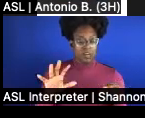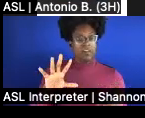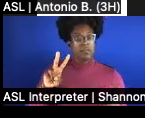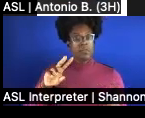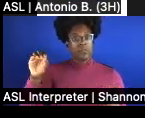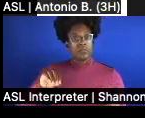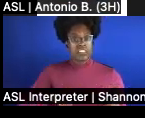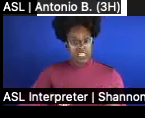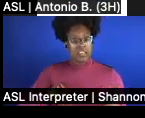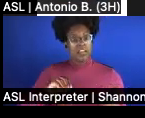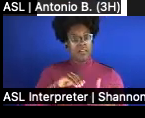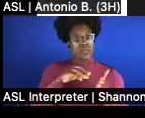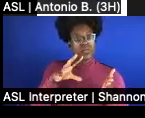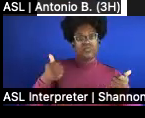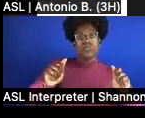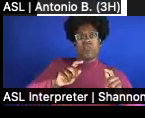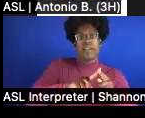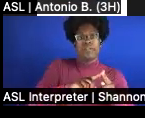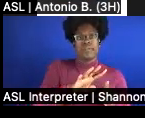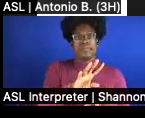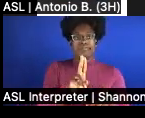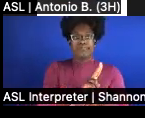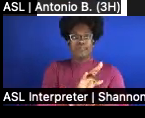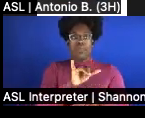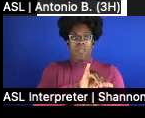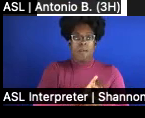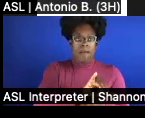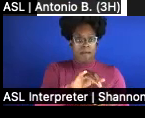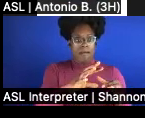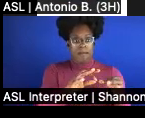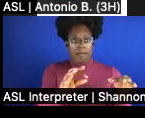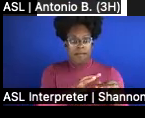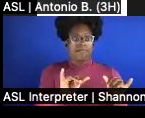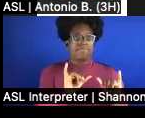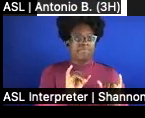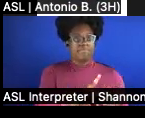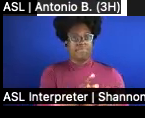suggesting questions, and implicit telling--are all ones that are, for lack of a better word,